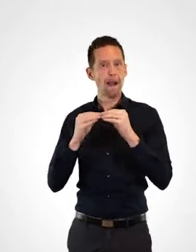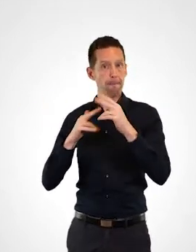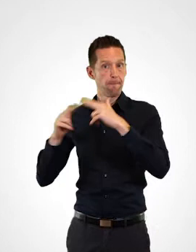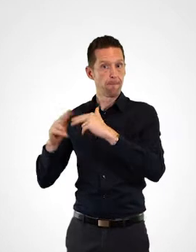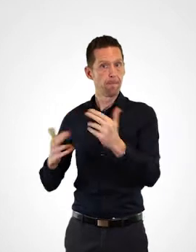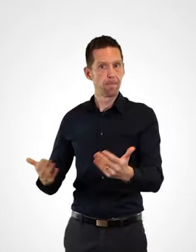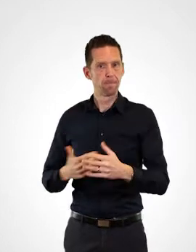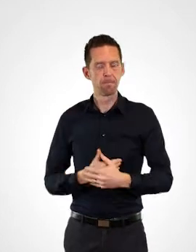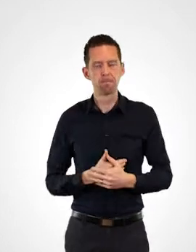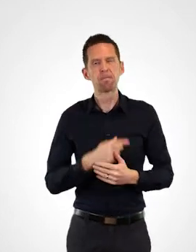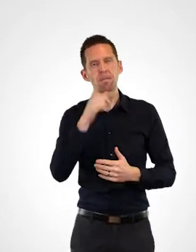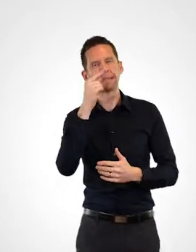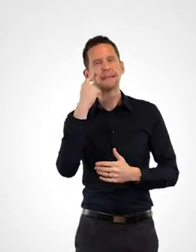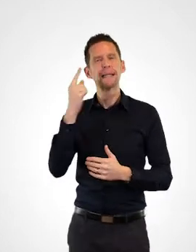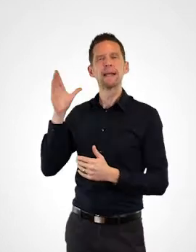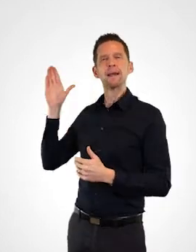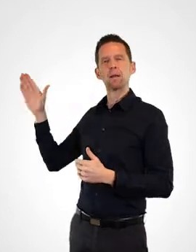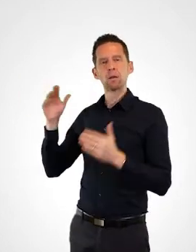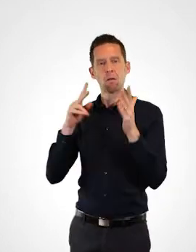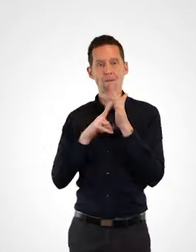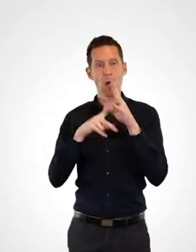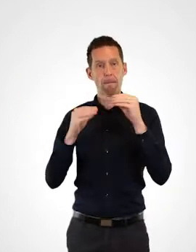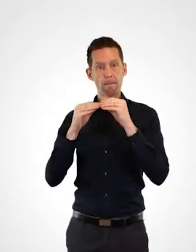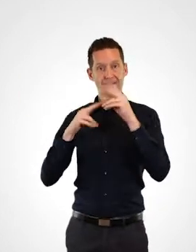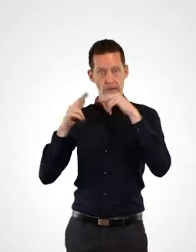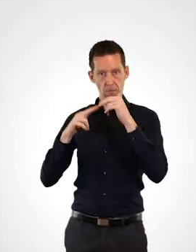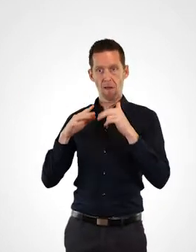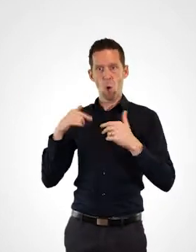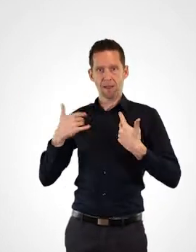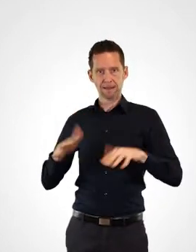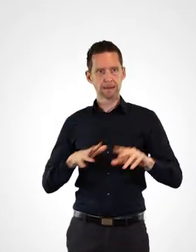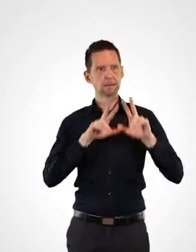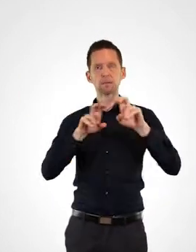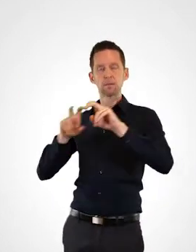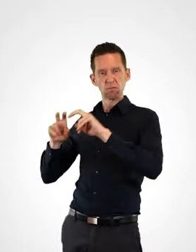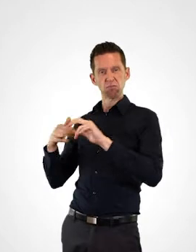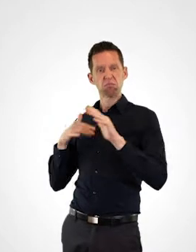You can see that their vocabulary development from our assessments -